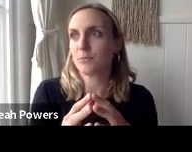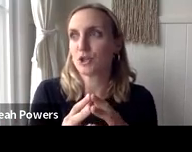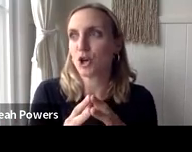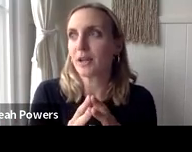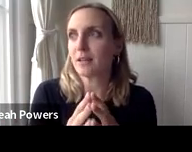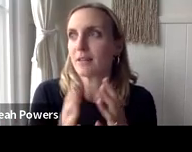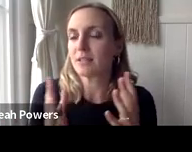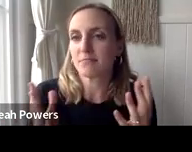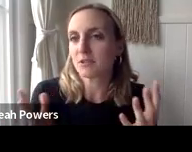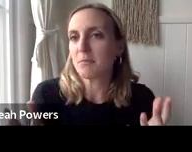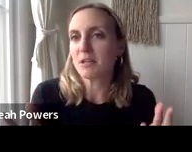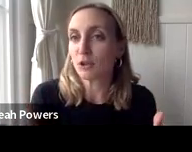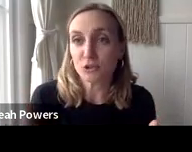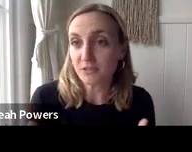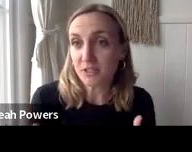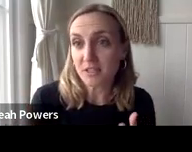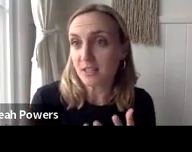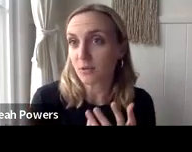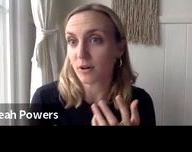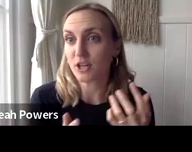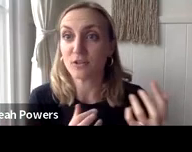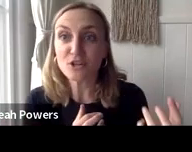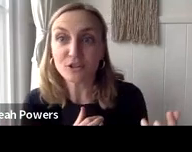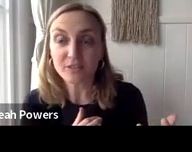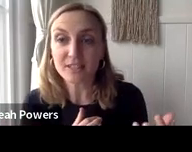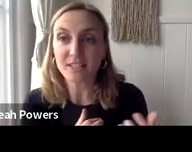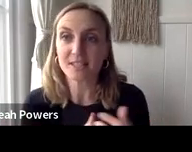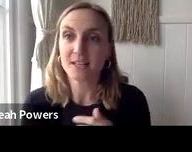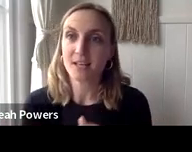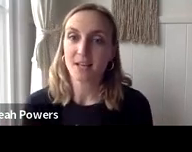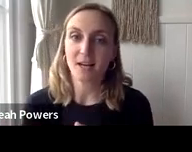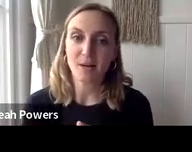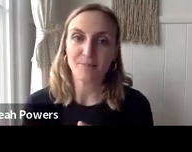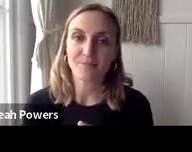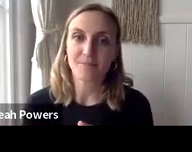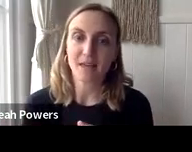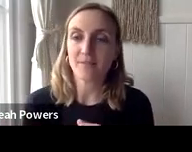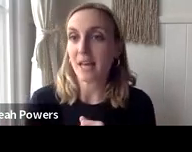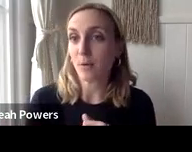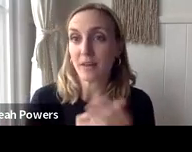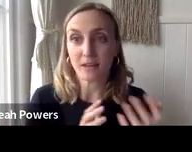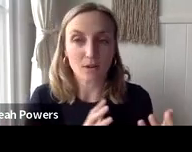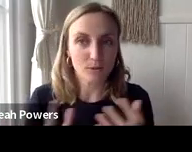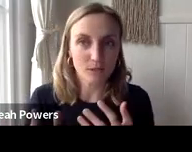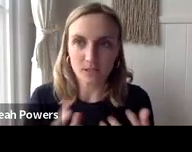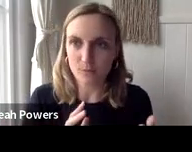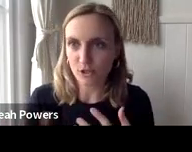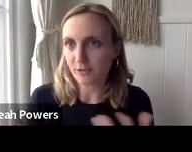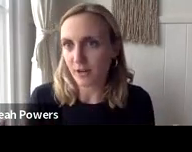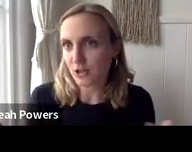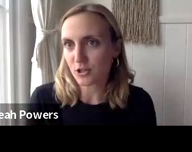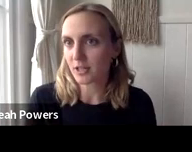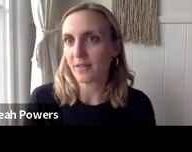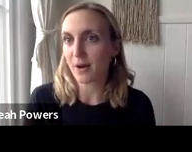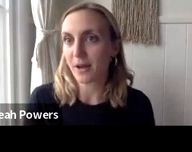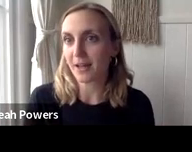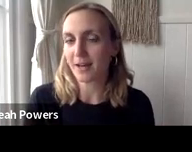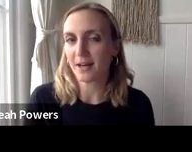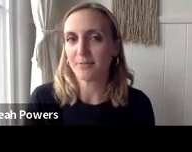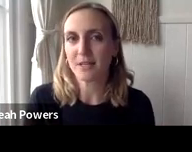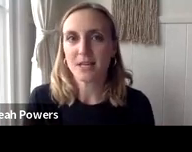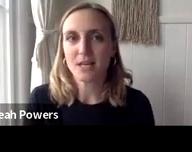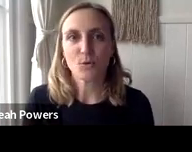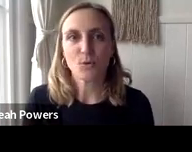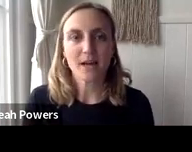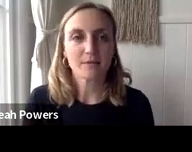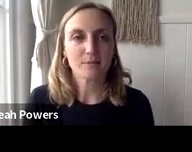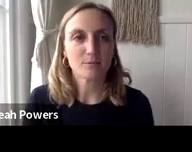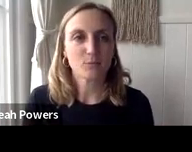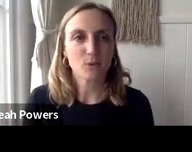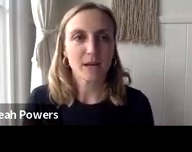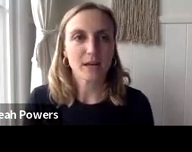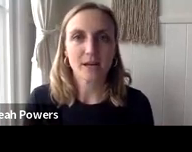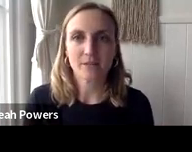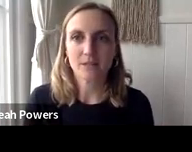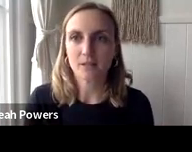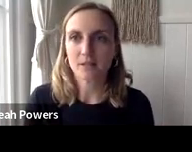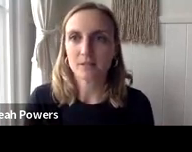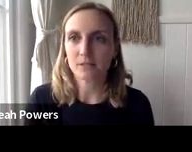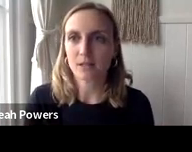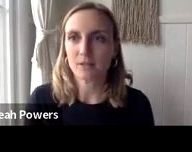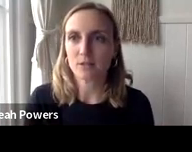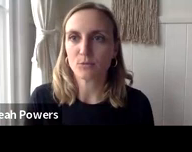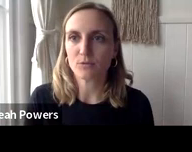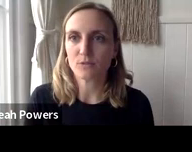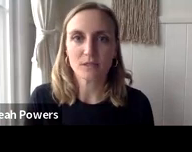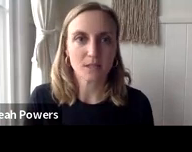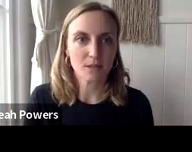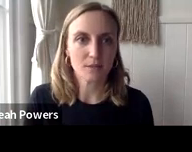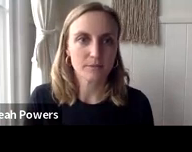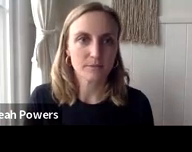Leah: showing a lot of the maybe cultural differences or generational differences? And then that way they get also a little exposure to French in that way. So what I what I have here. Sorry. Let me just move this down.